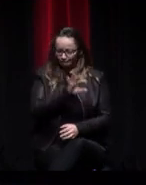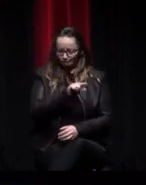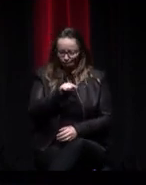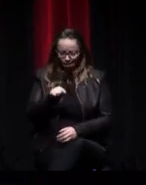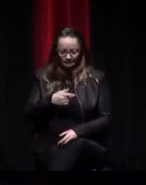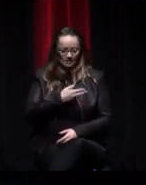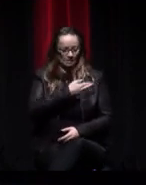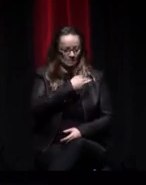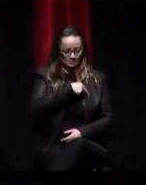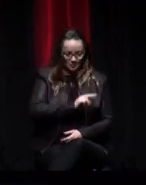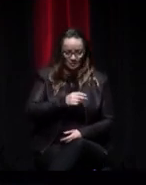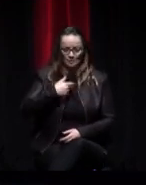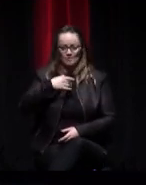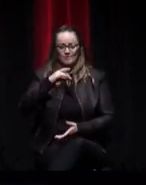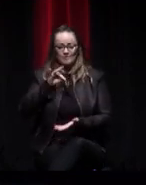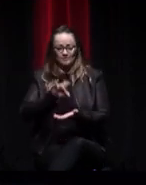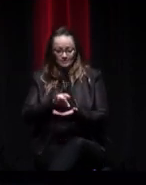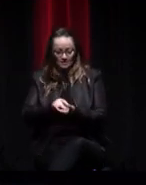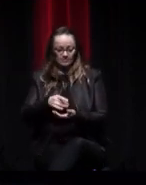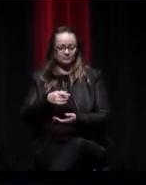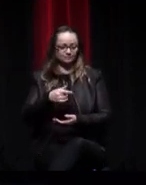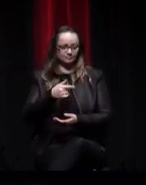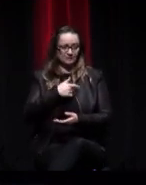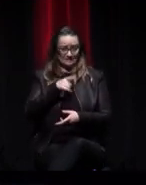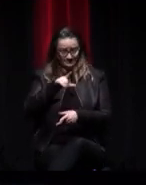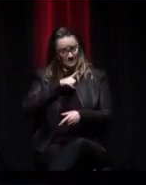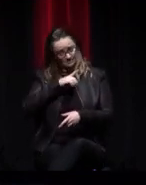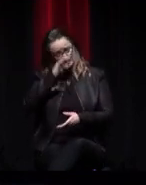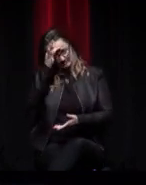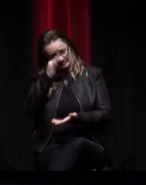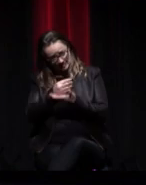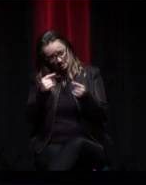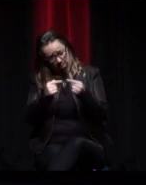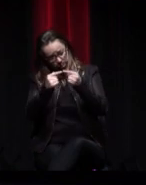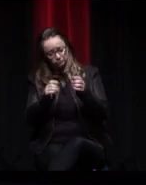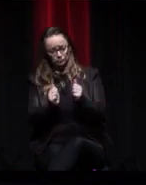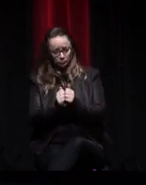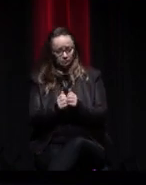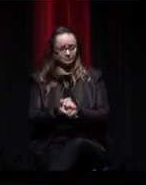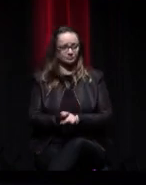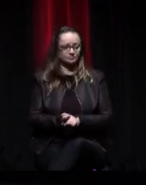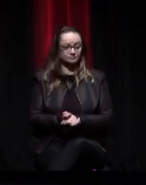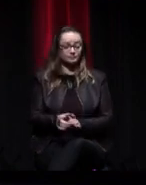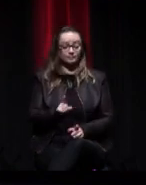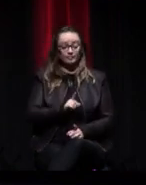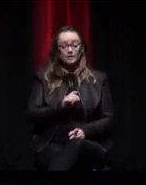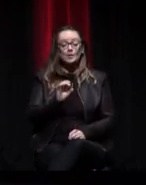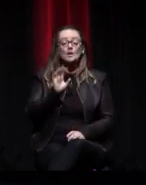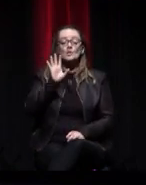that invokes faith and is of another nature, from the factual truth.